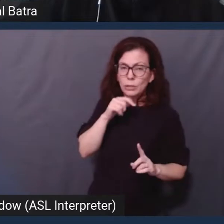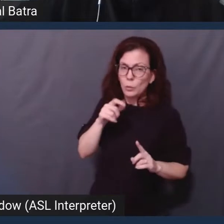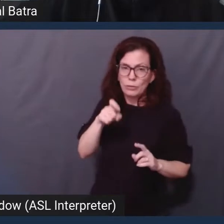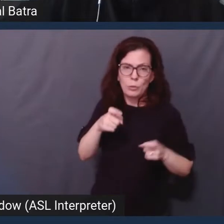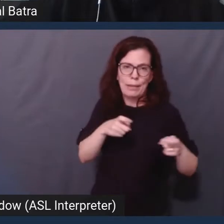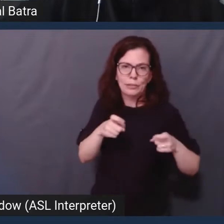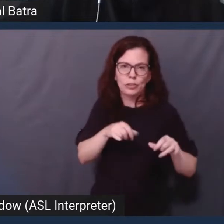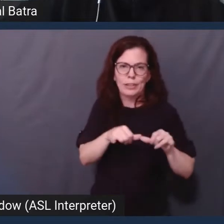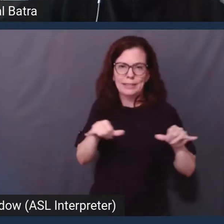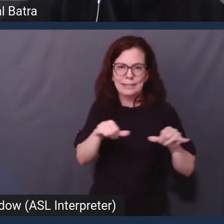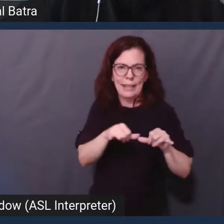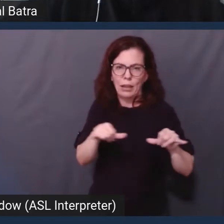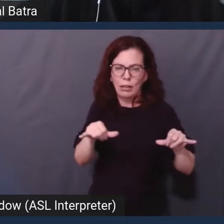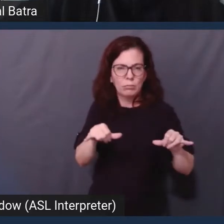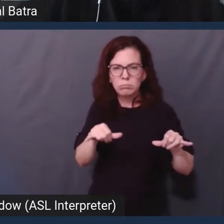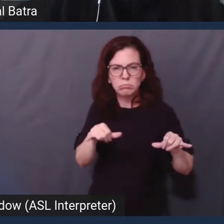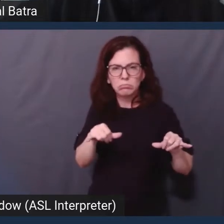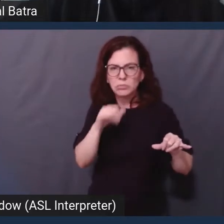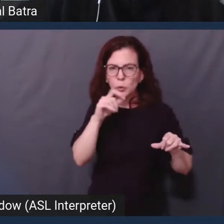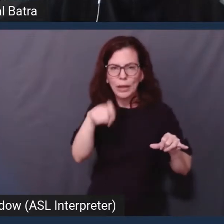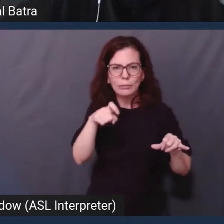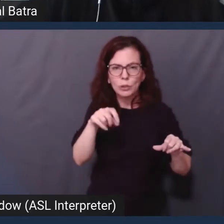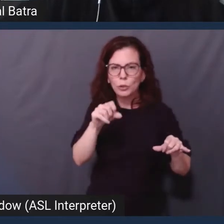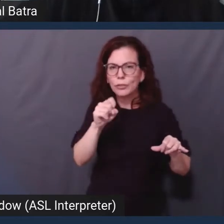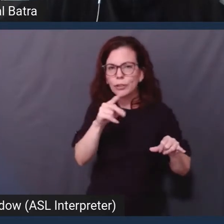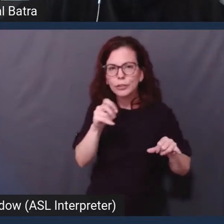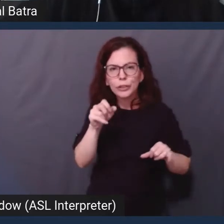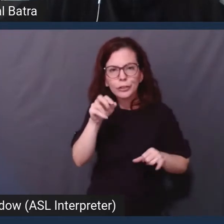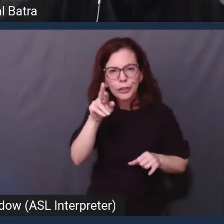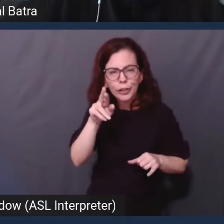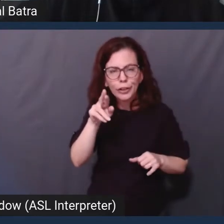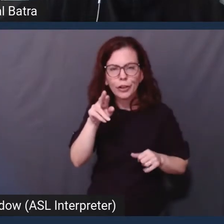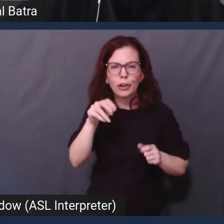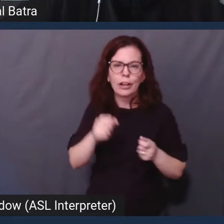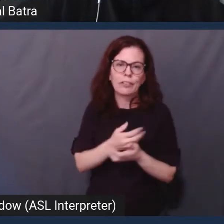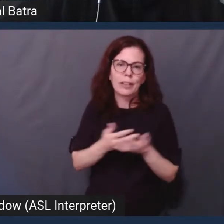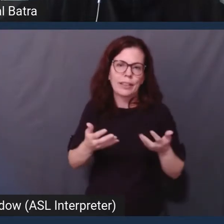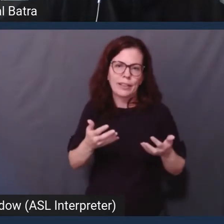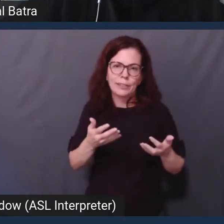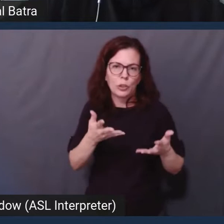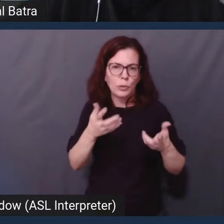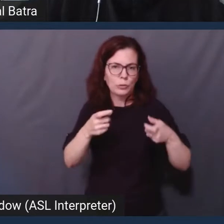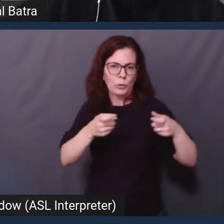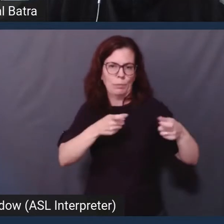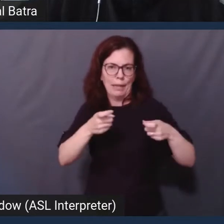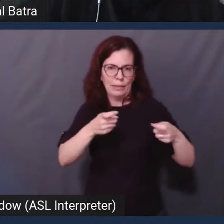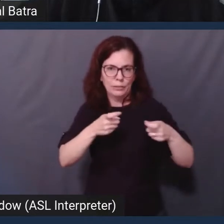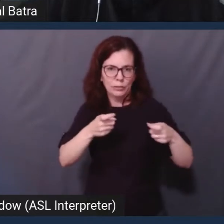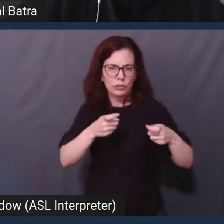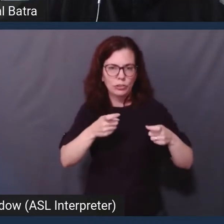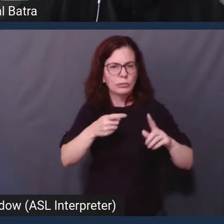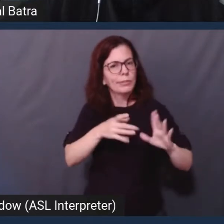our servers, of anything that you want to manage, which comes with your growing business.